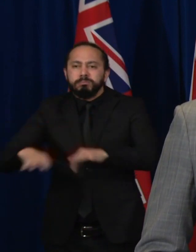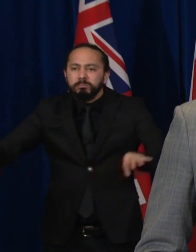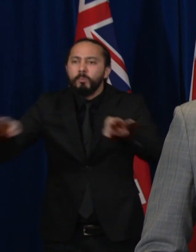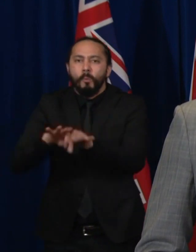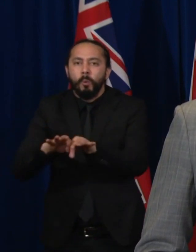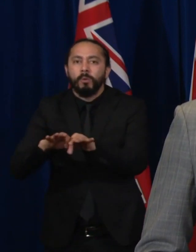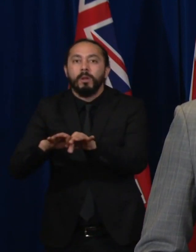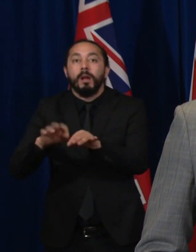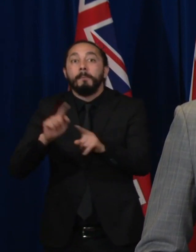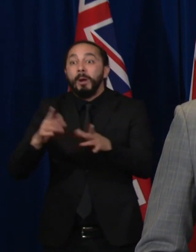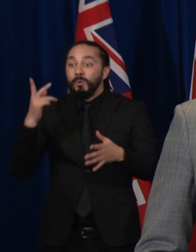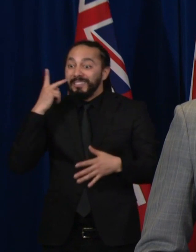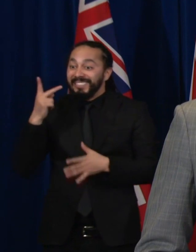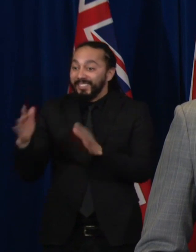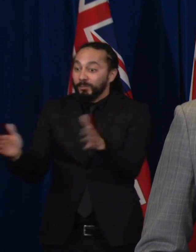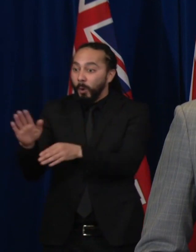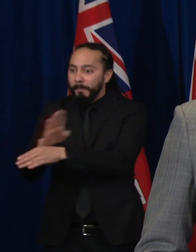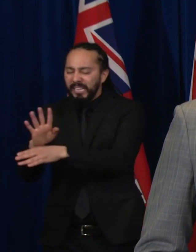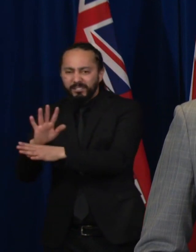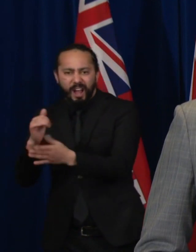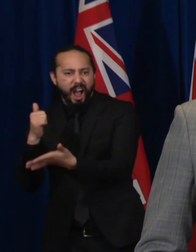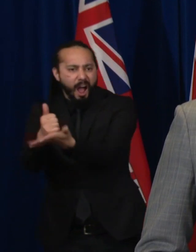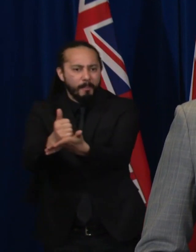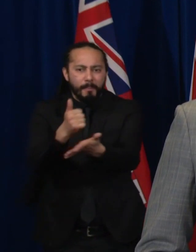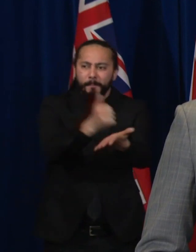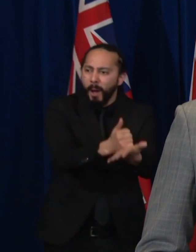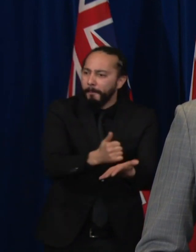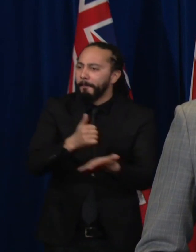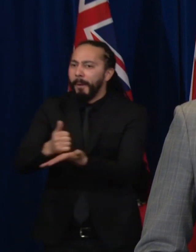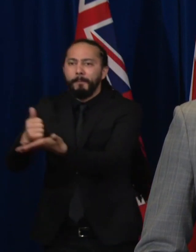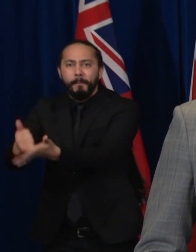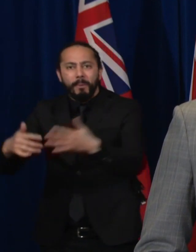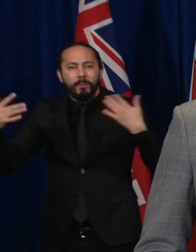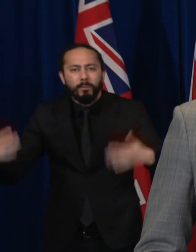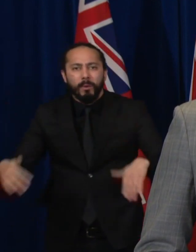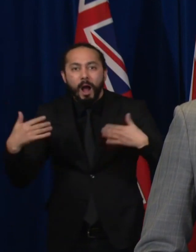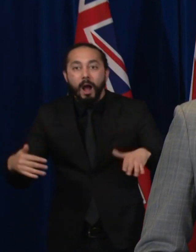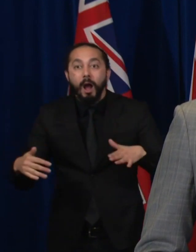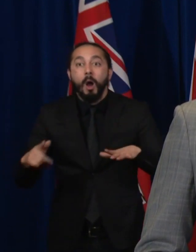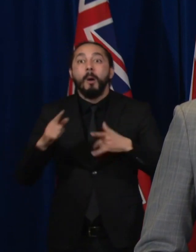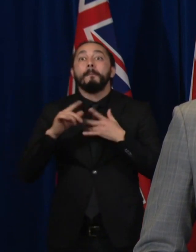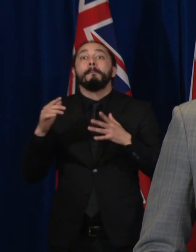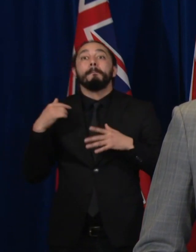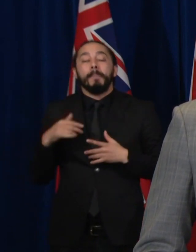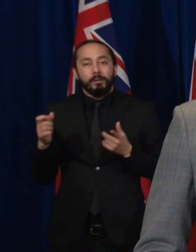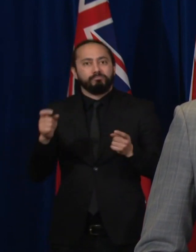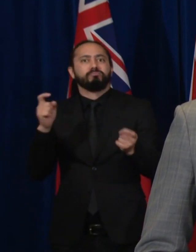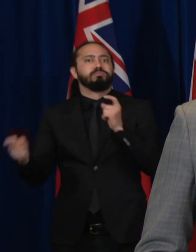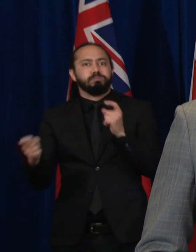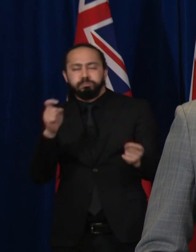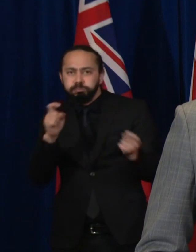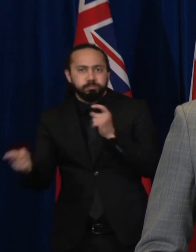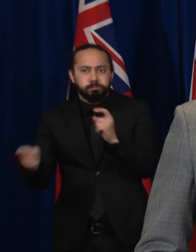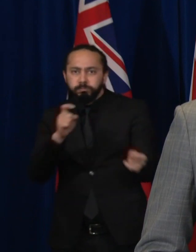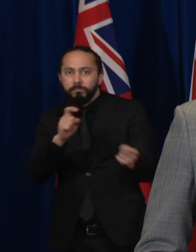remarkable remarkable remarkable ways. have died in vain; that the nation, shall have a new birth of freedom, Over coming this challenge will take and that government of the people by the people for the people, all hands on deck and bold plans like